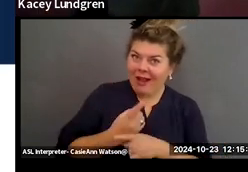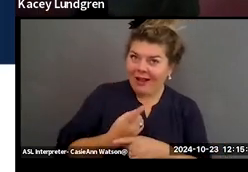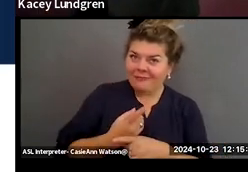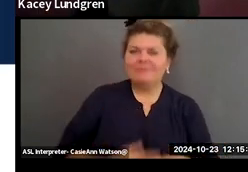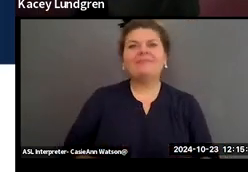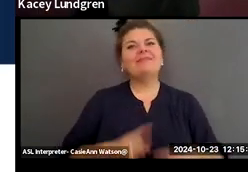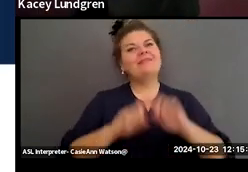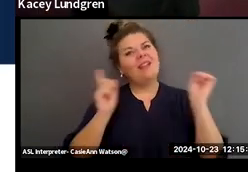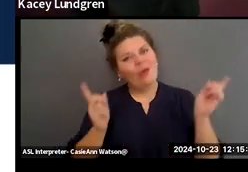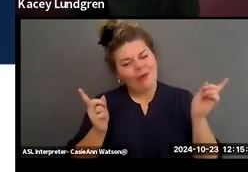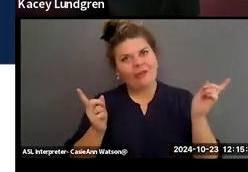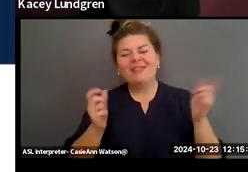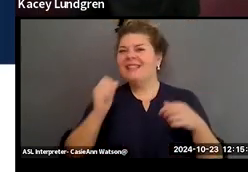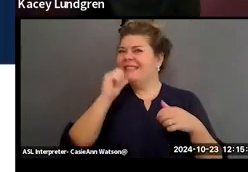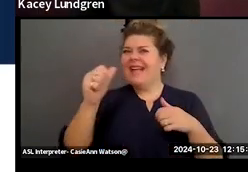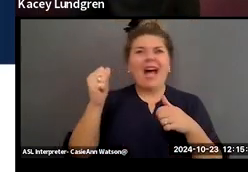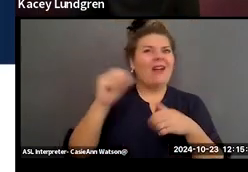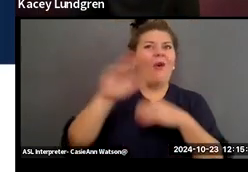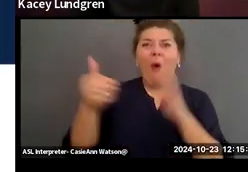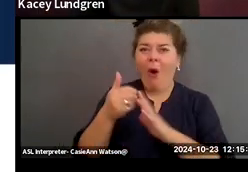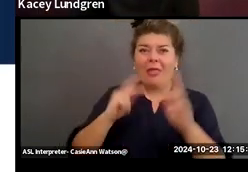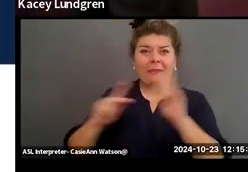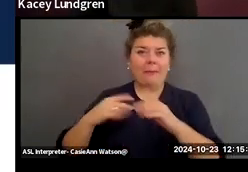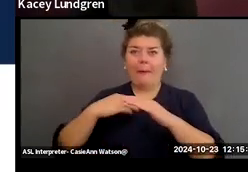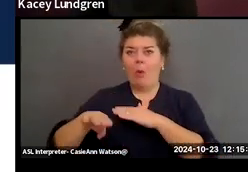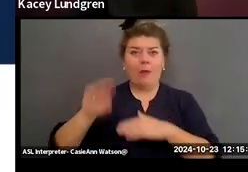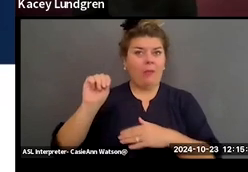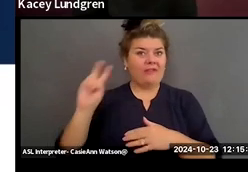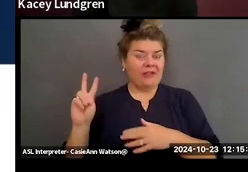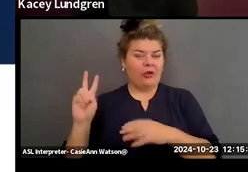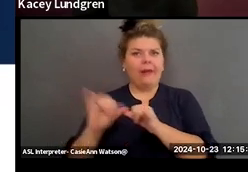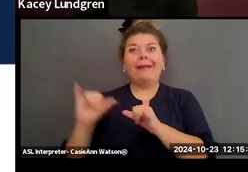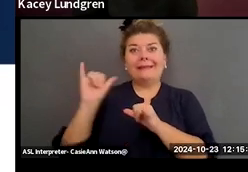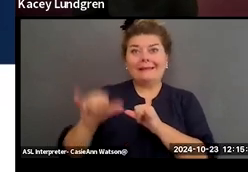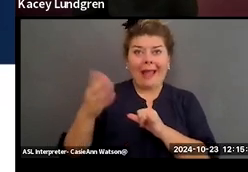However, not everyone born in Martha's Vineyard stayed in Martha's Vineyard.